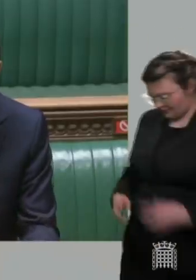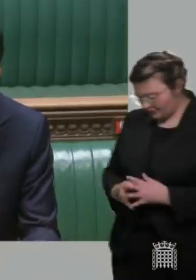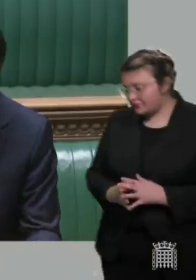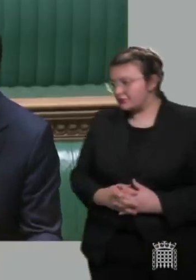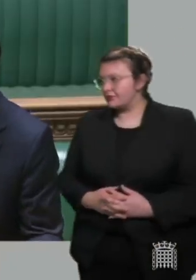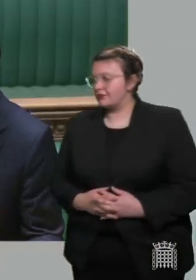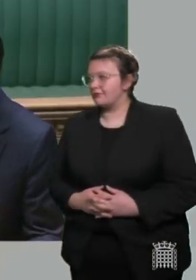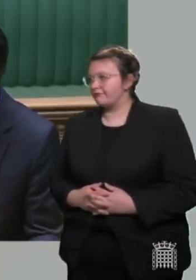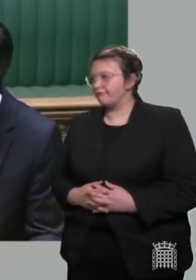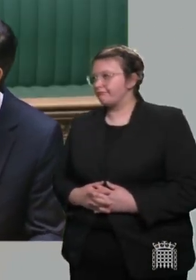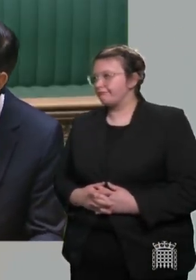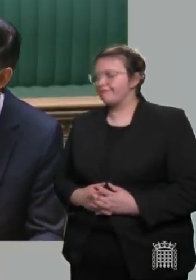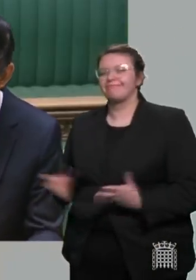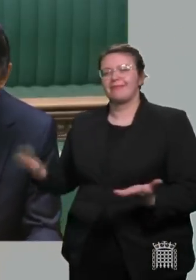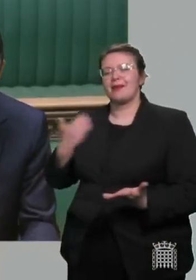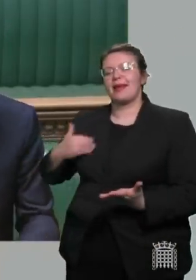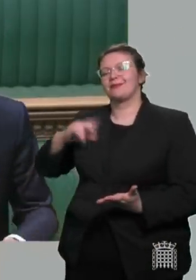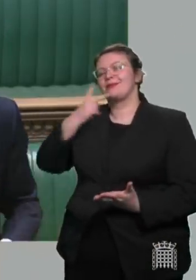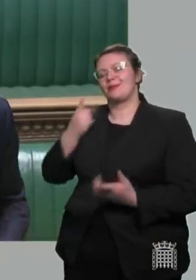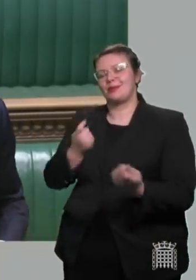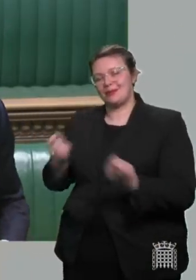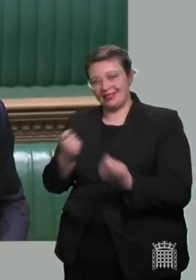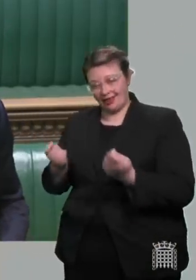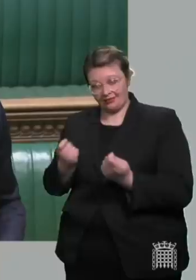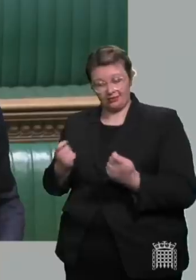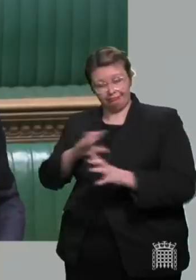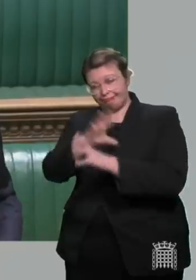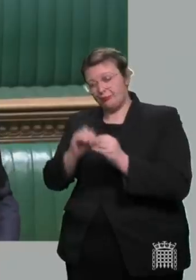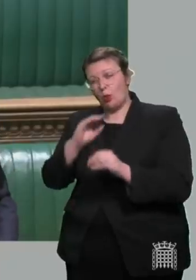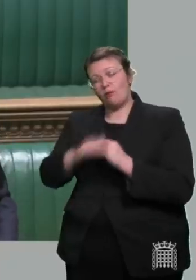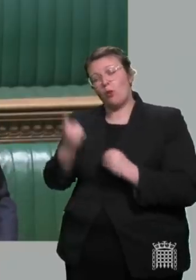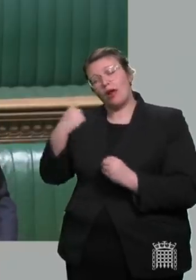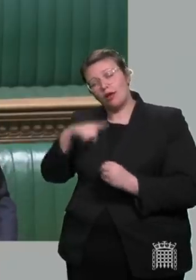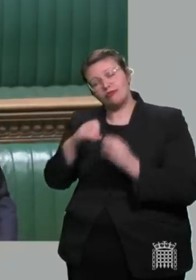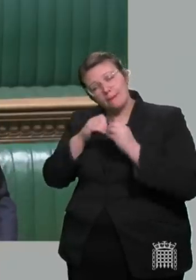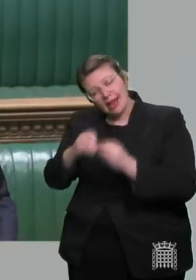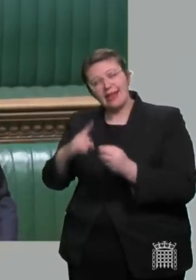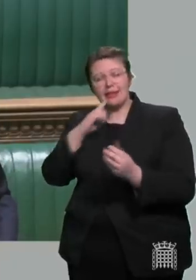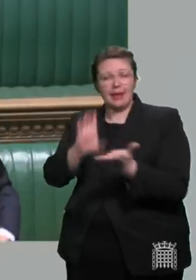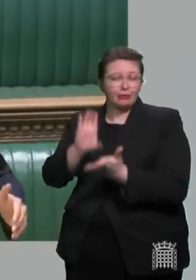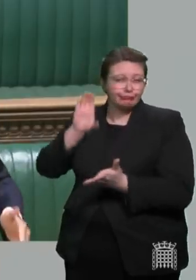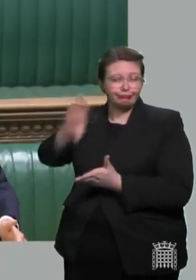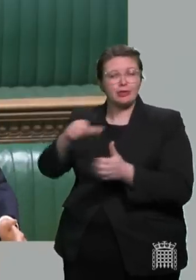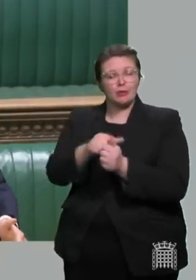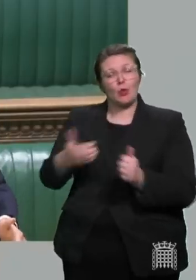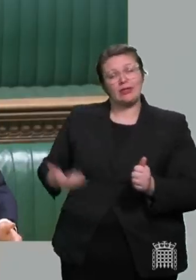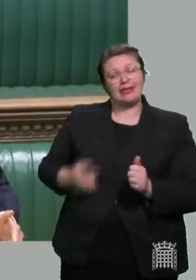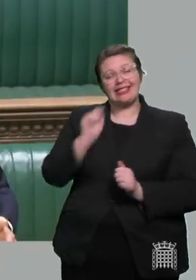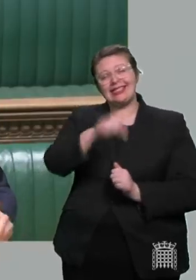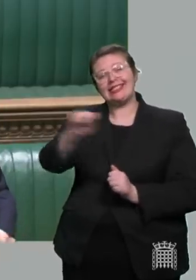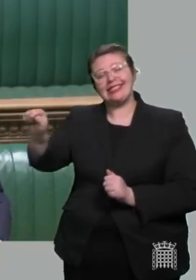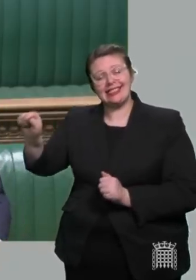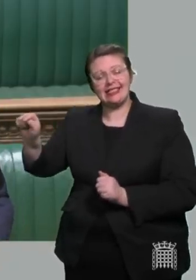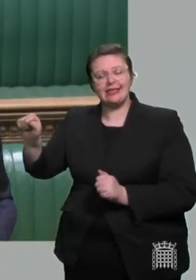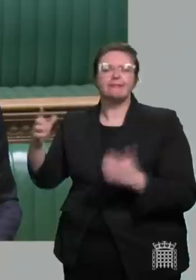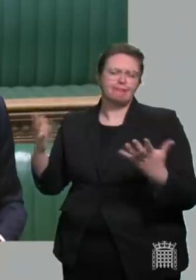with over £100 billion of support to get through this pandemic, so it is fair and necessary to